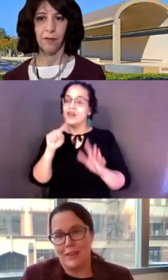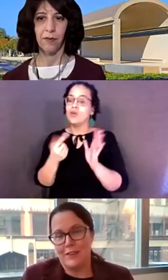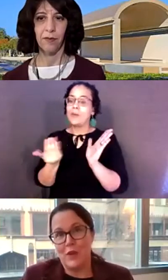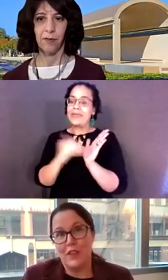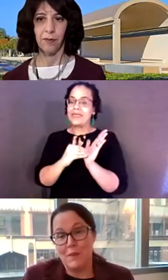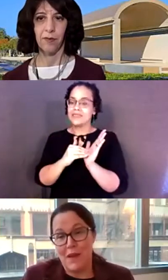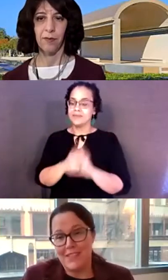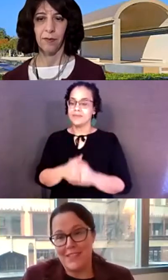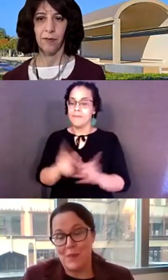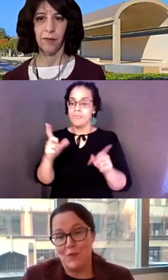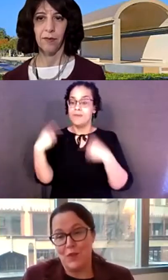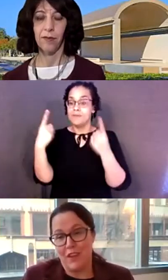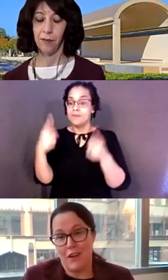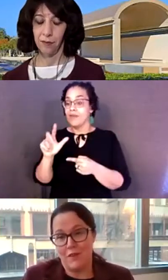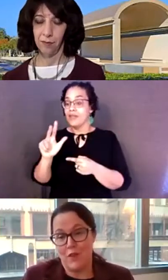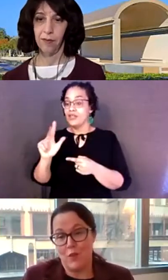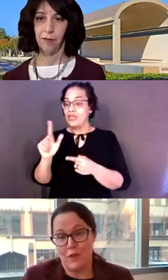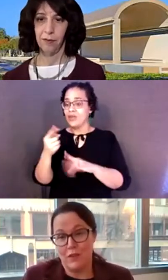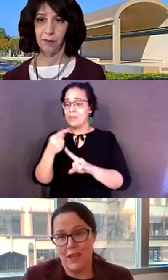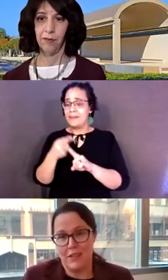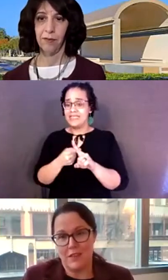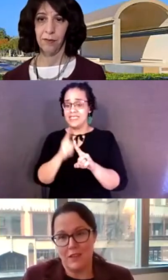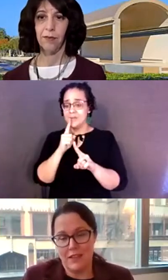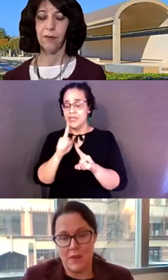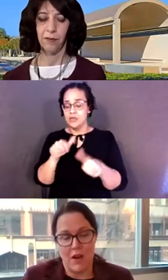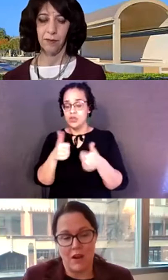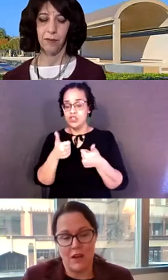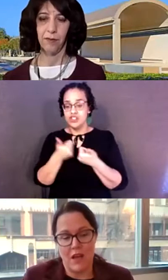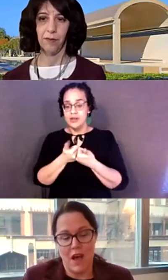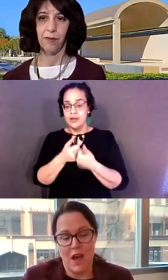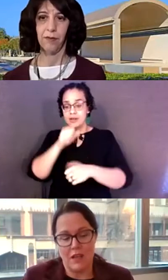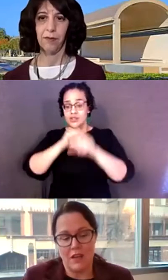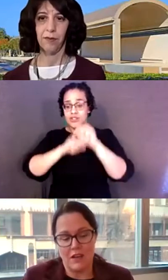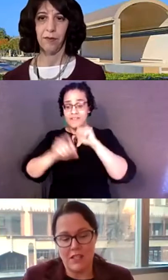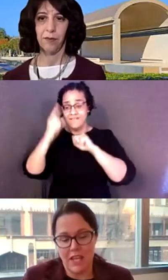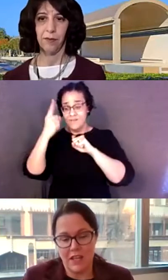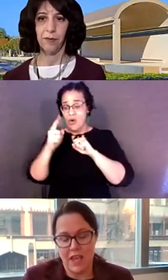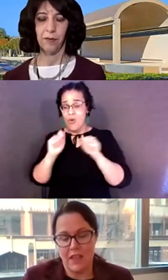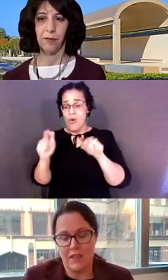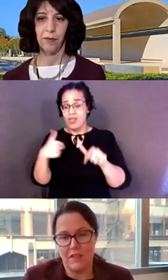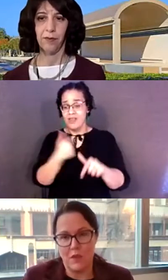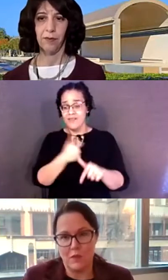23 months has been really hard for the world and it certainly has been hard on